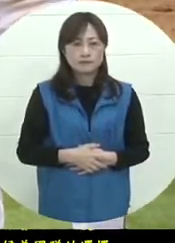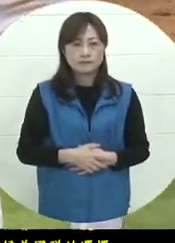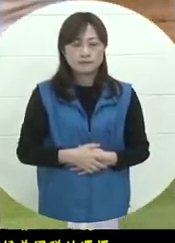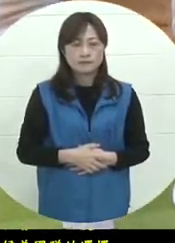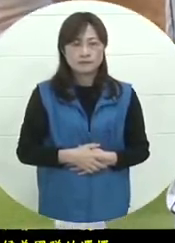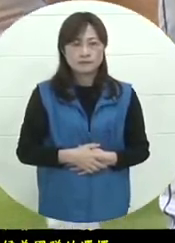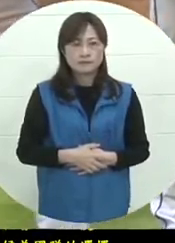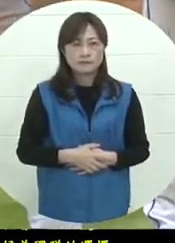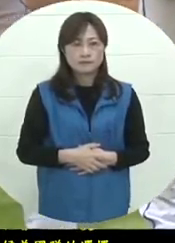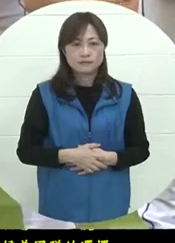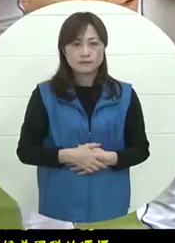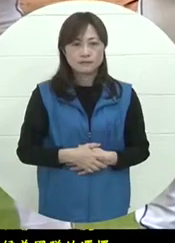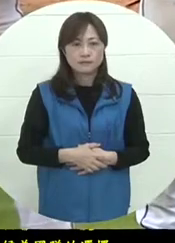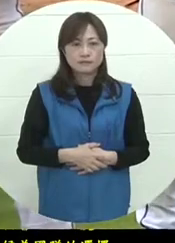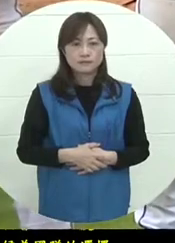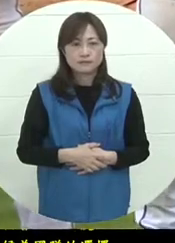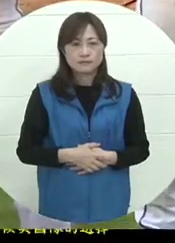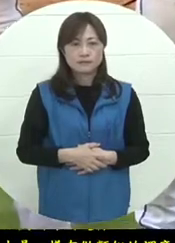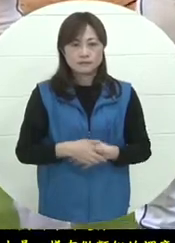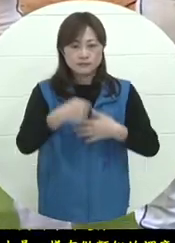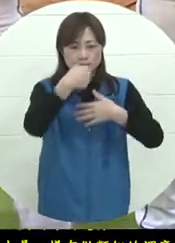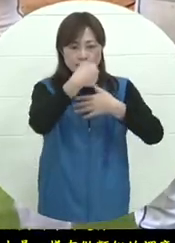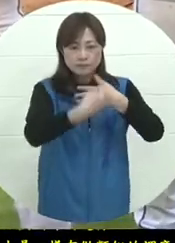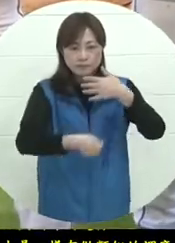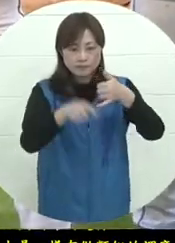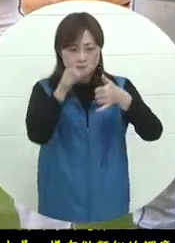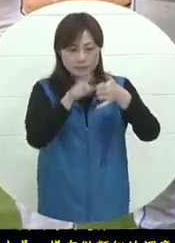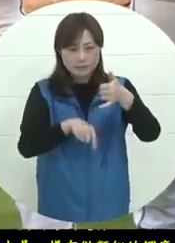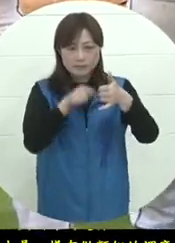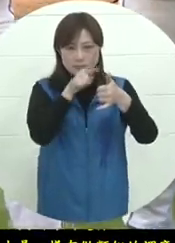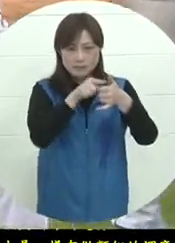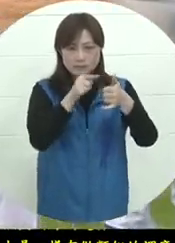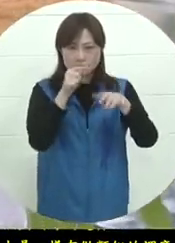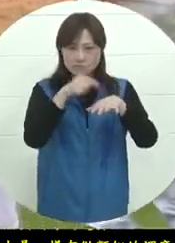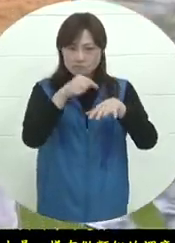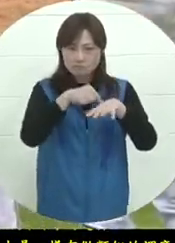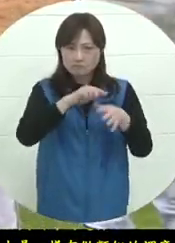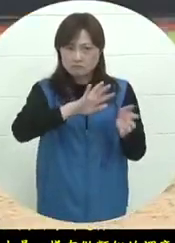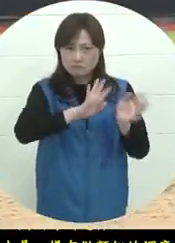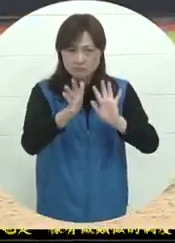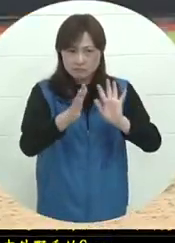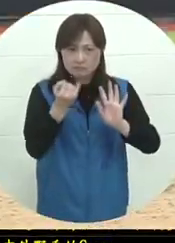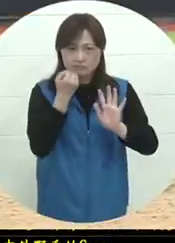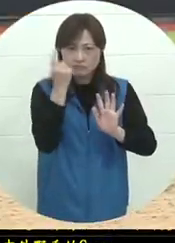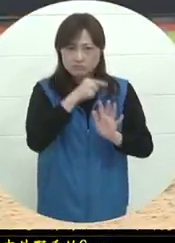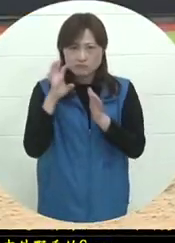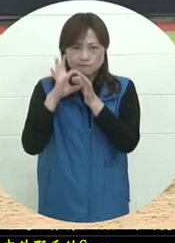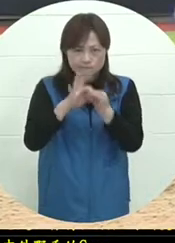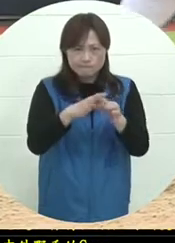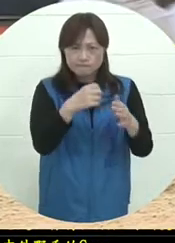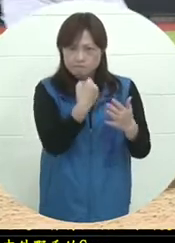. Anderson needs to see if there is a way to stay on the court based on the condition of his hand. If not,